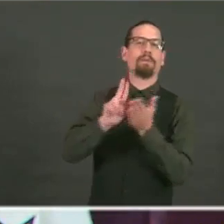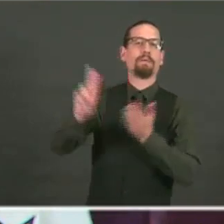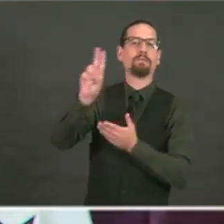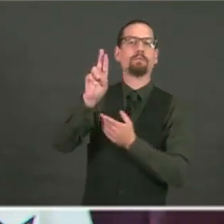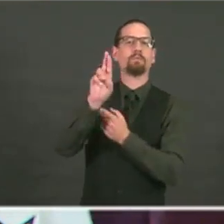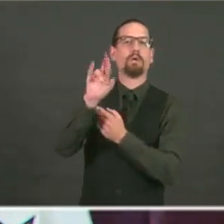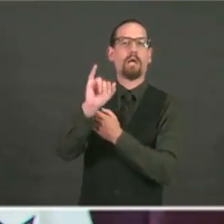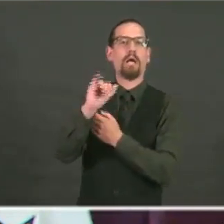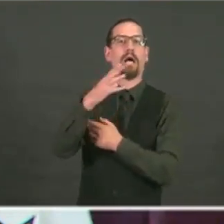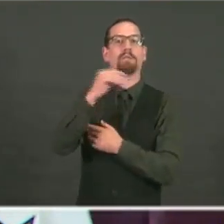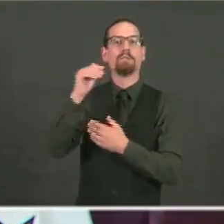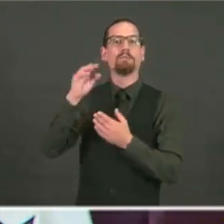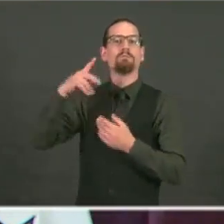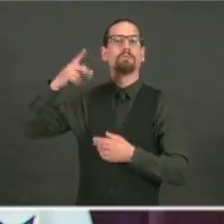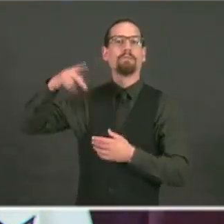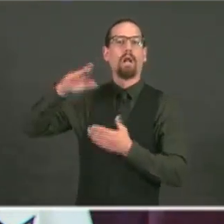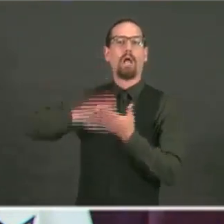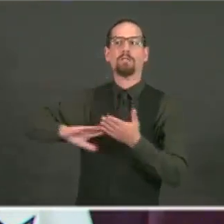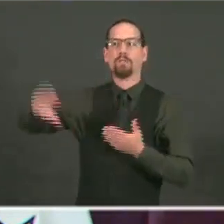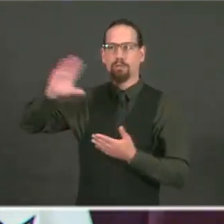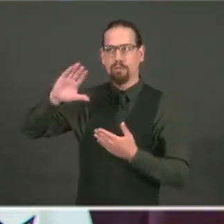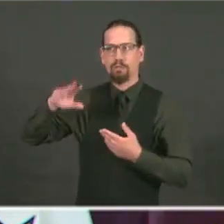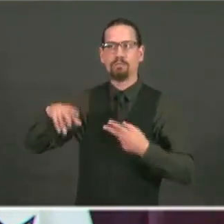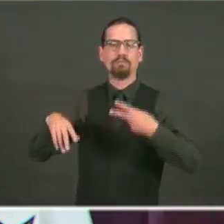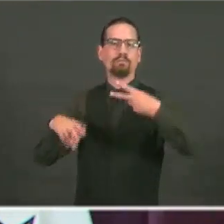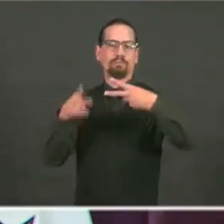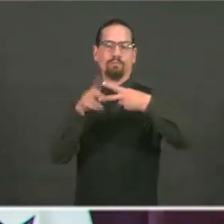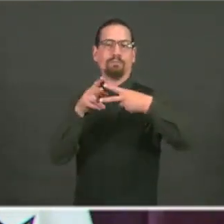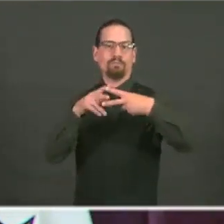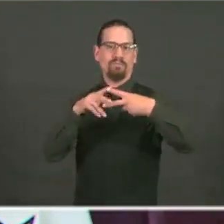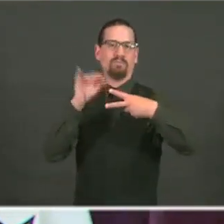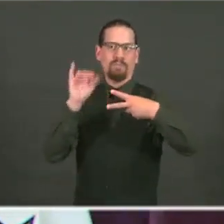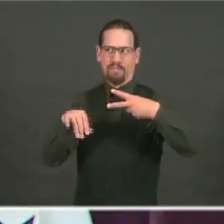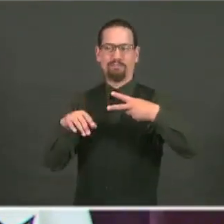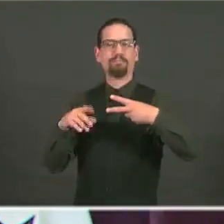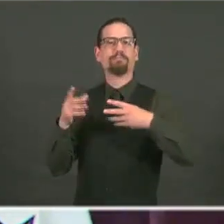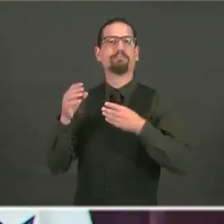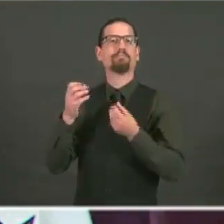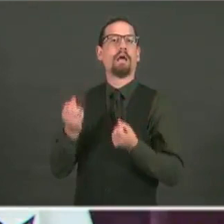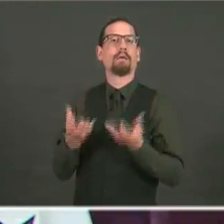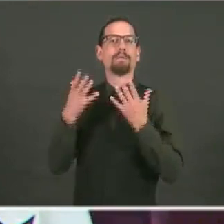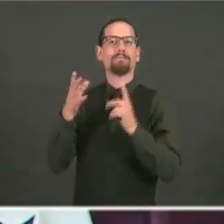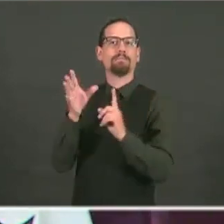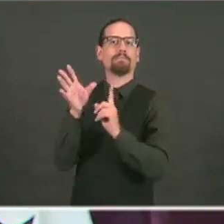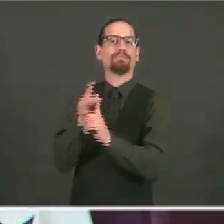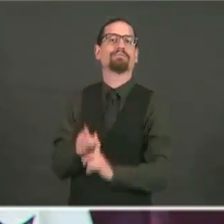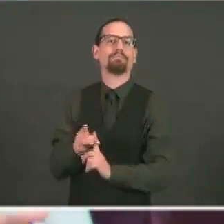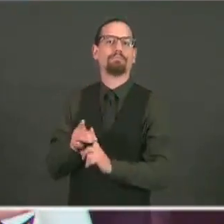WEEK WE HAD A SIGNIFICANT NUMBER OF CASES, INCREASED CASES AT PROVIDENCE COLLEGE AND